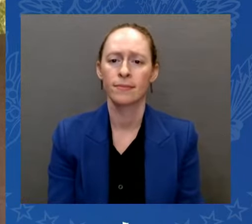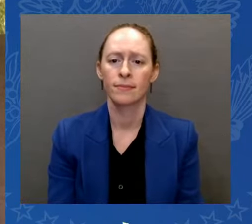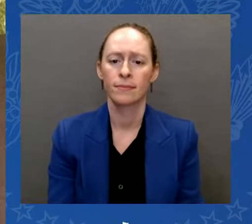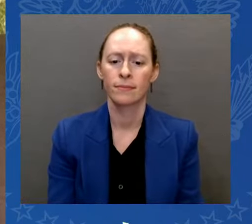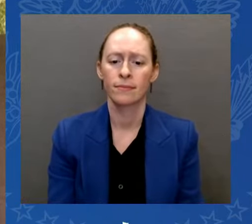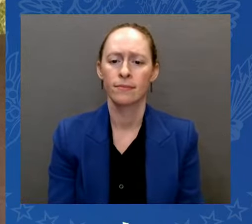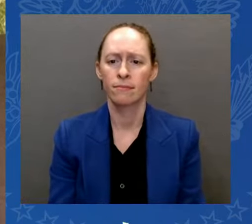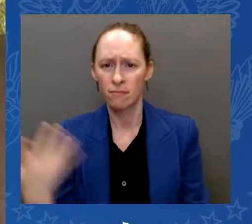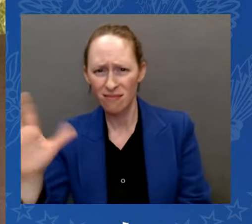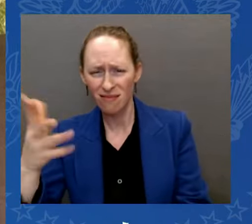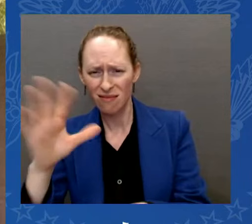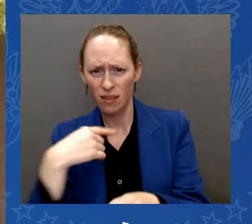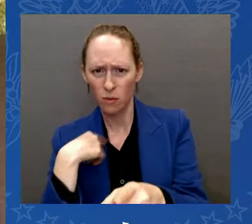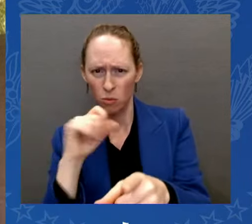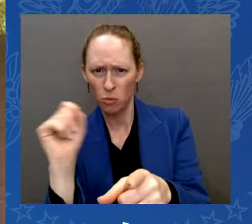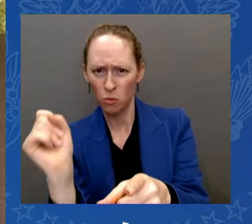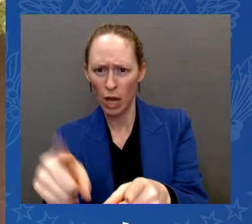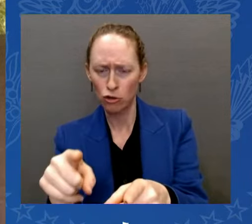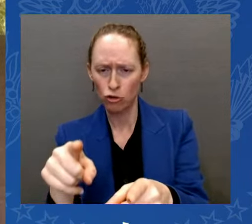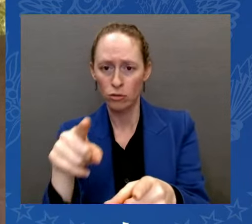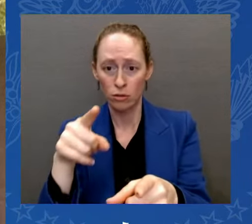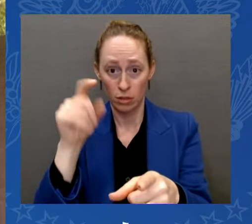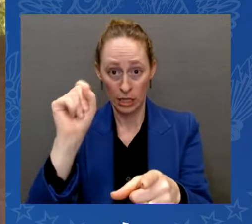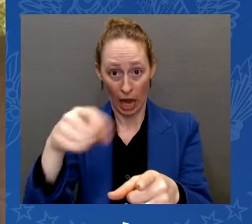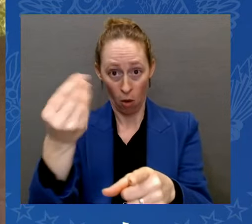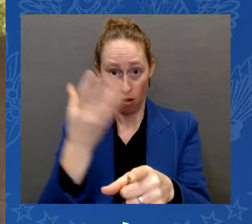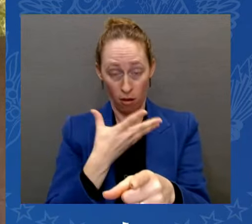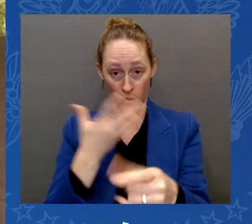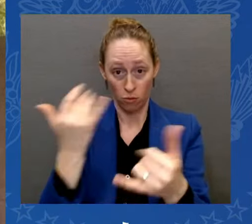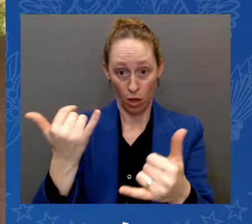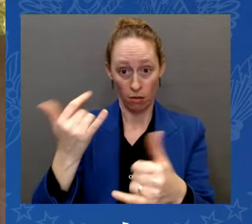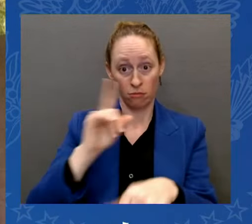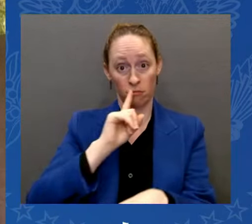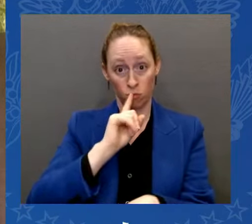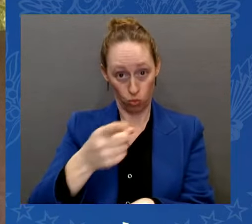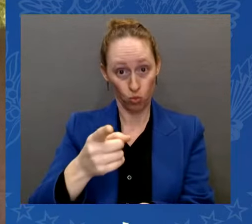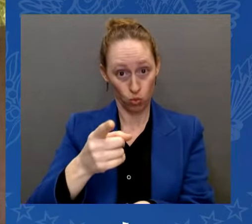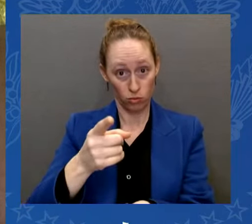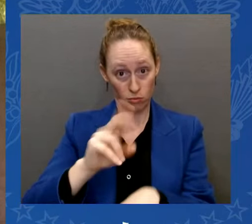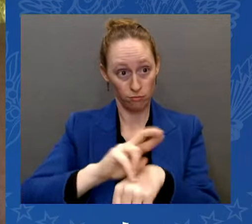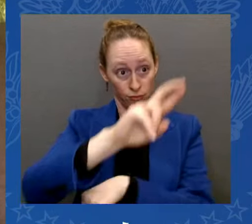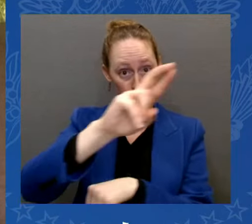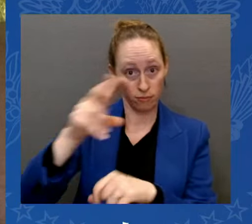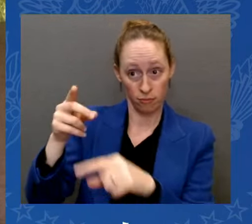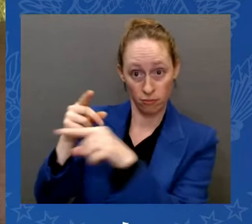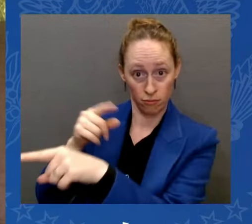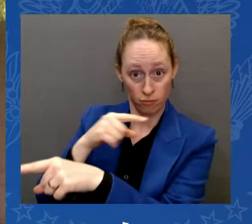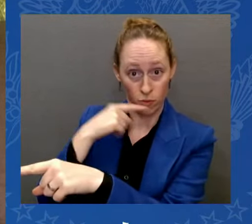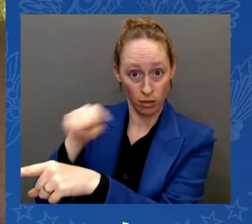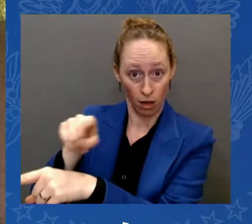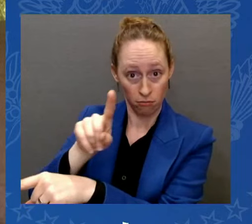The President: There is preliminary information that contests that. I don't want to say that until we completely investigate.